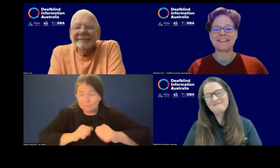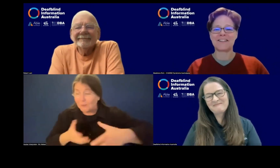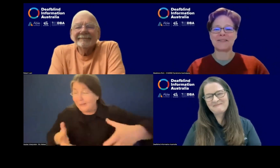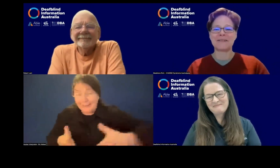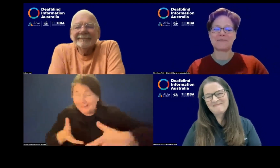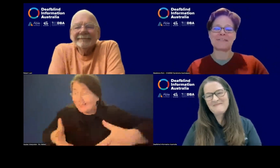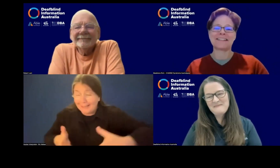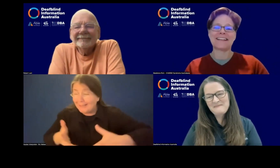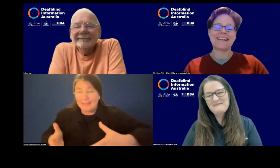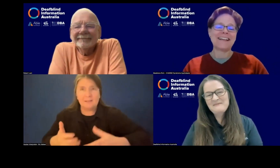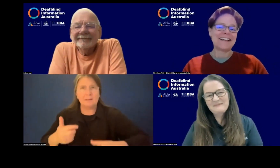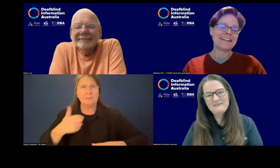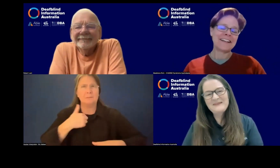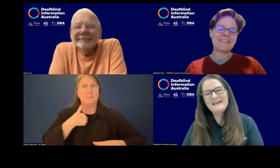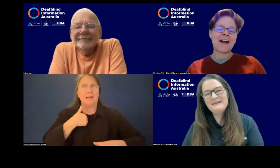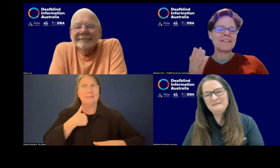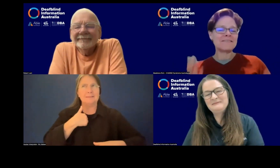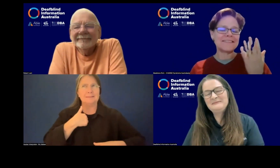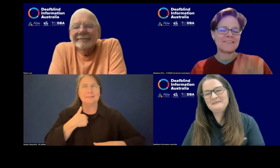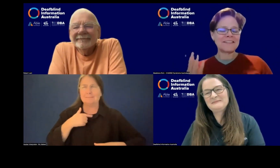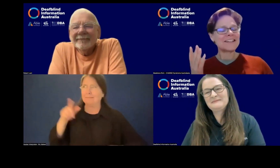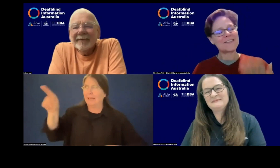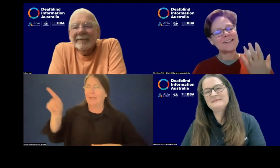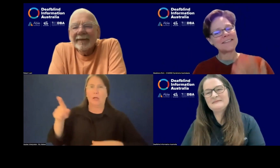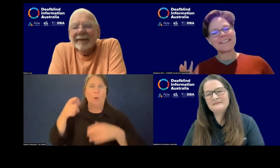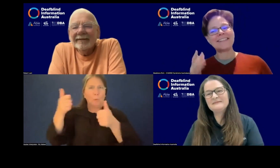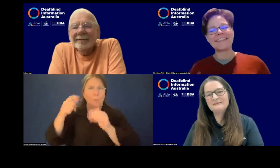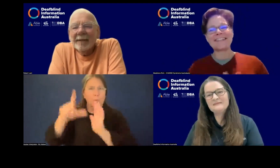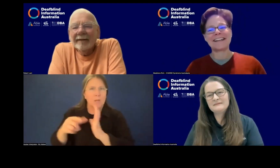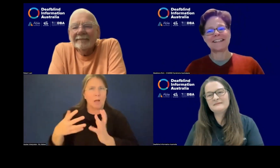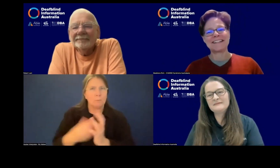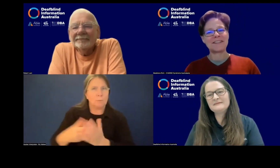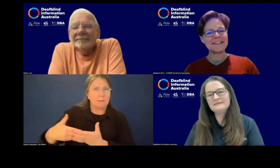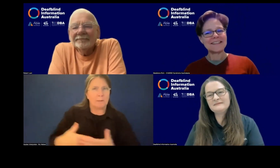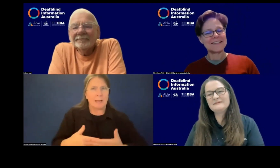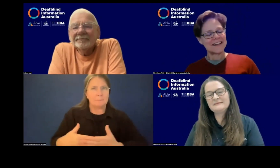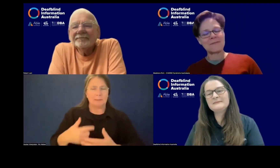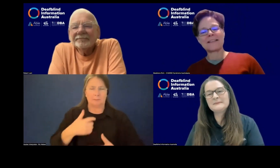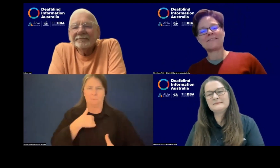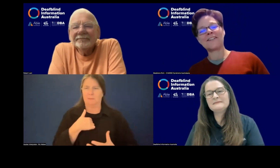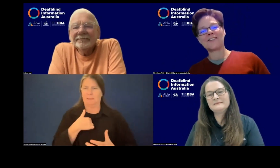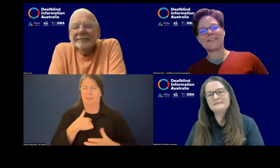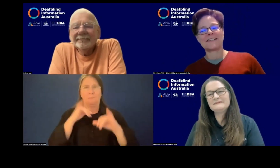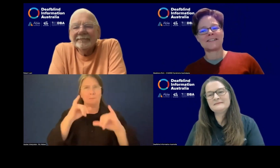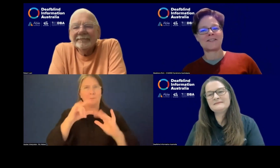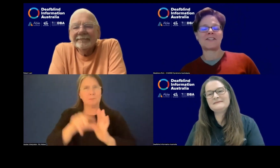put in. I really struggle with that these days, did I make the right choice? I'm not quite sure.